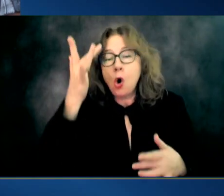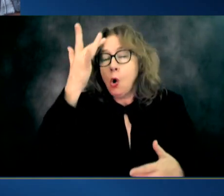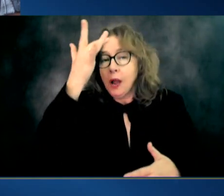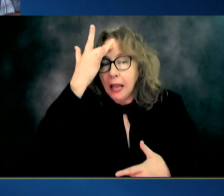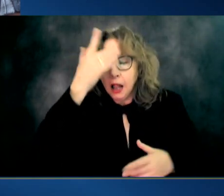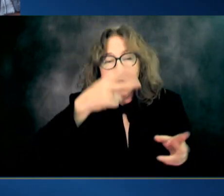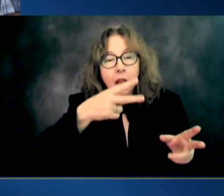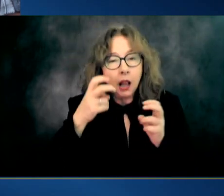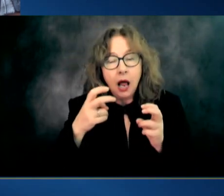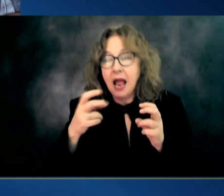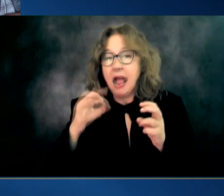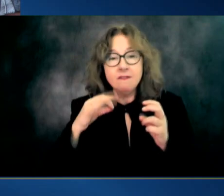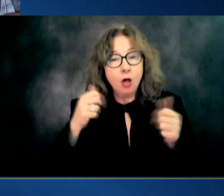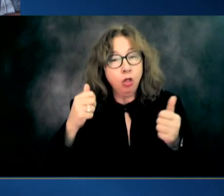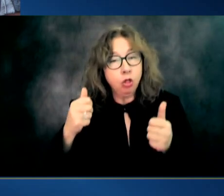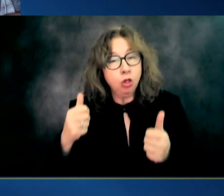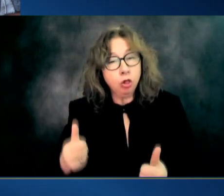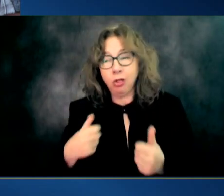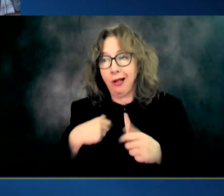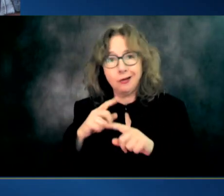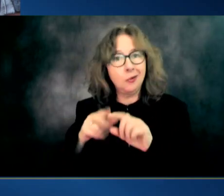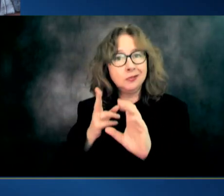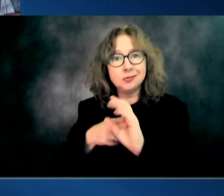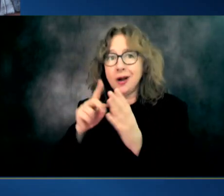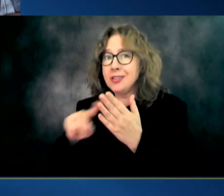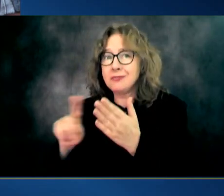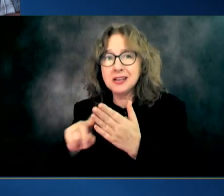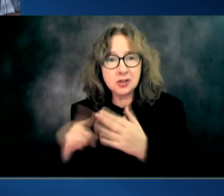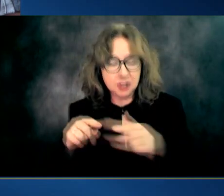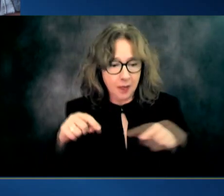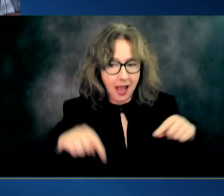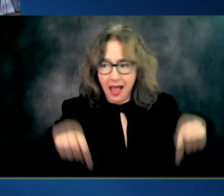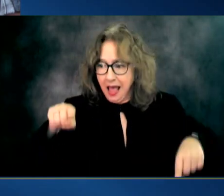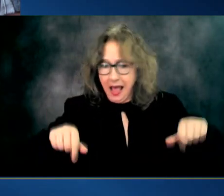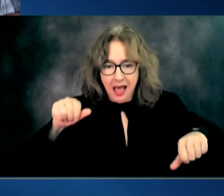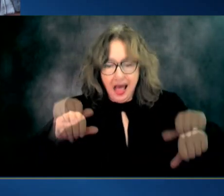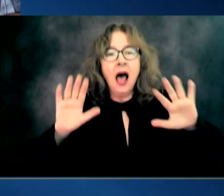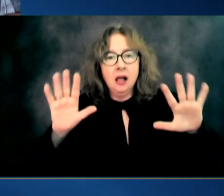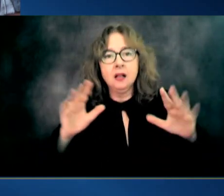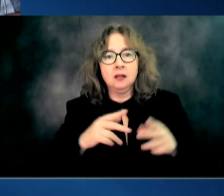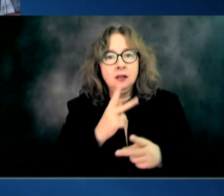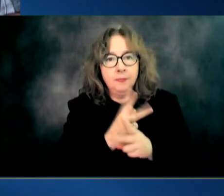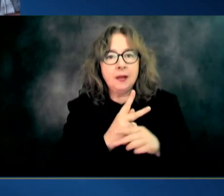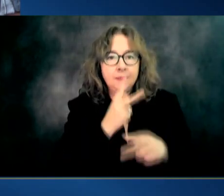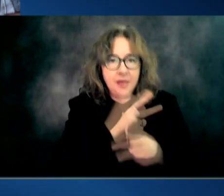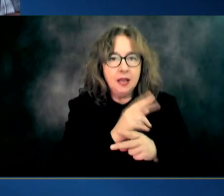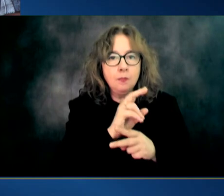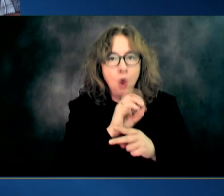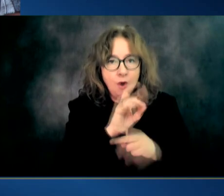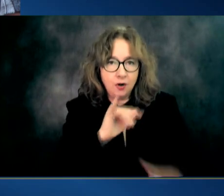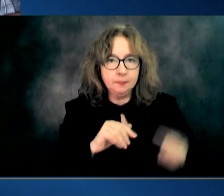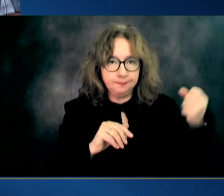it was like the decision was made for the ovary. And it was a barrier, because that was something